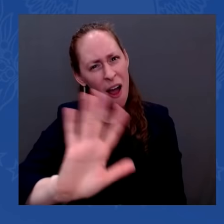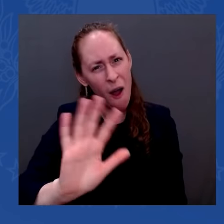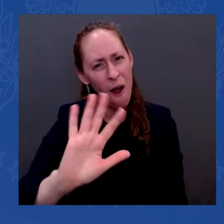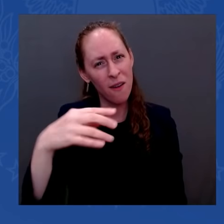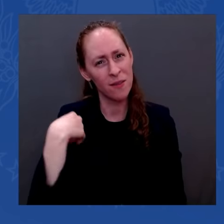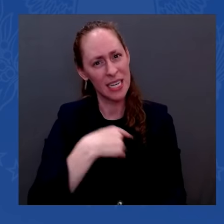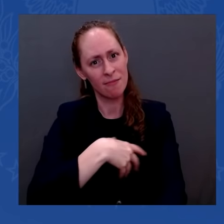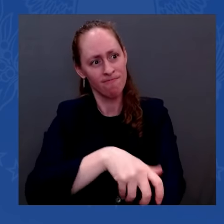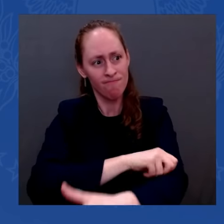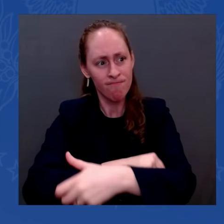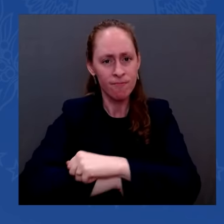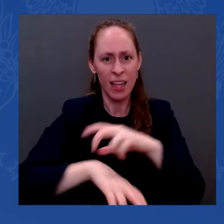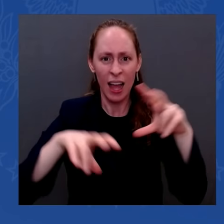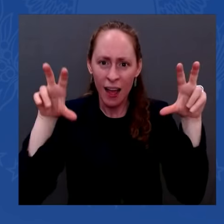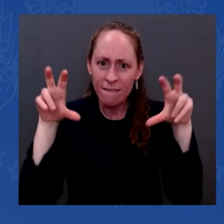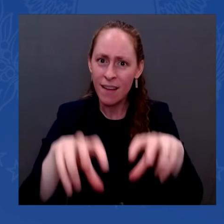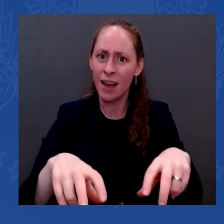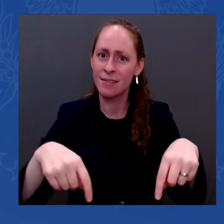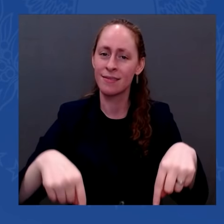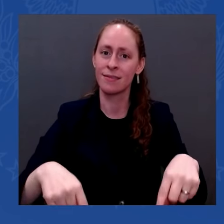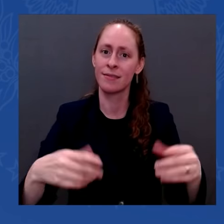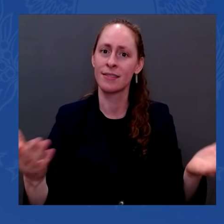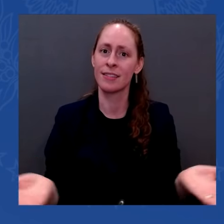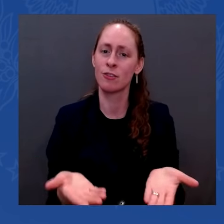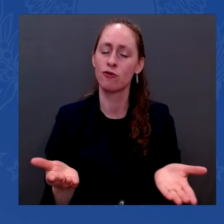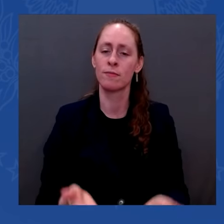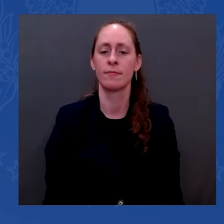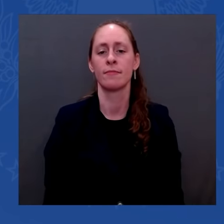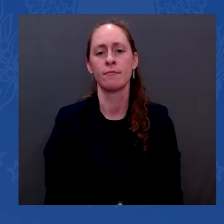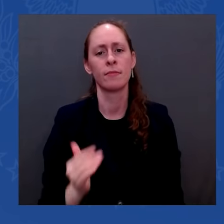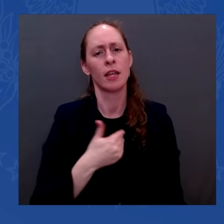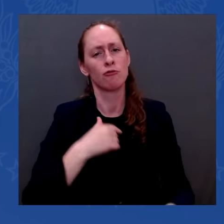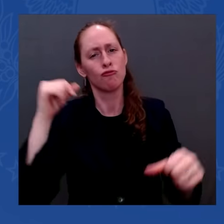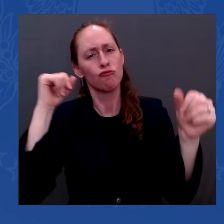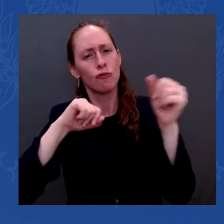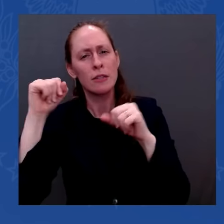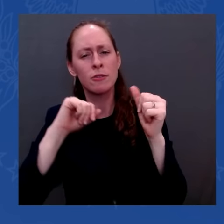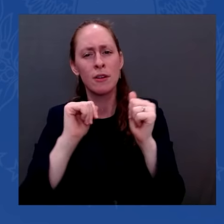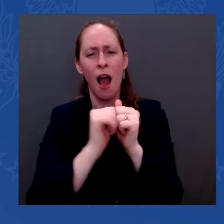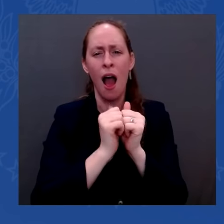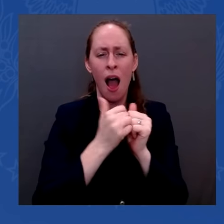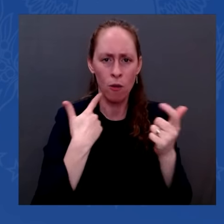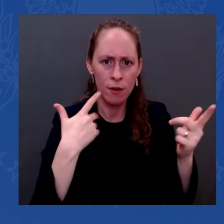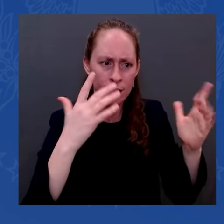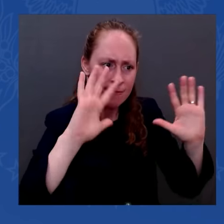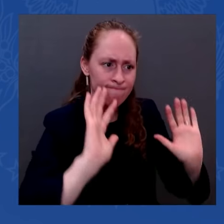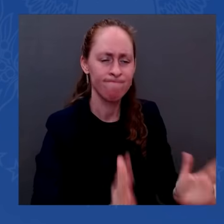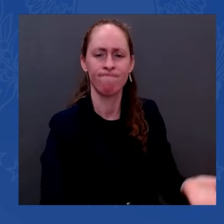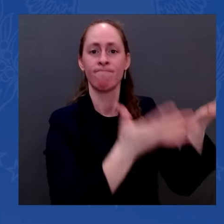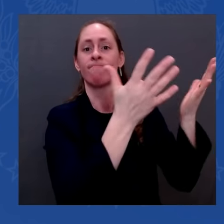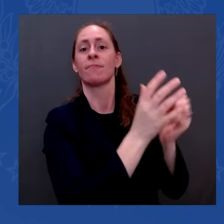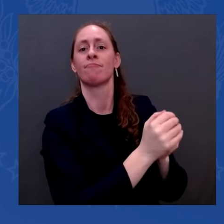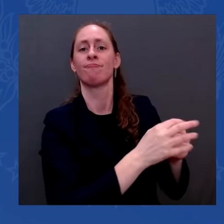as President we had the greatest year ever in job growth in American history: 6.6 million jobs.